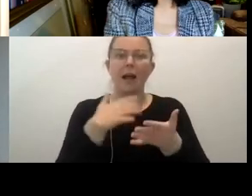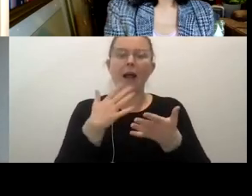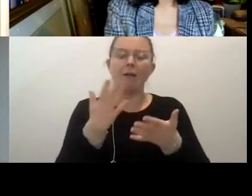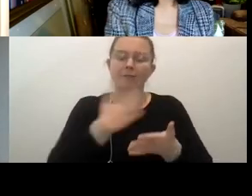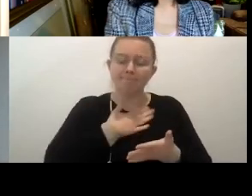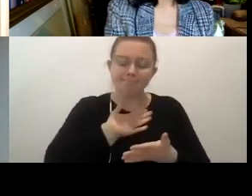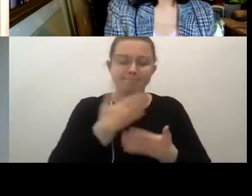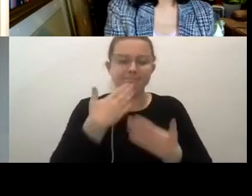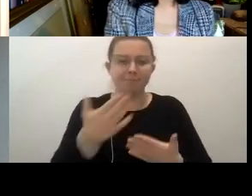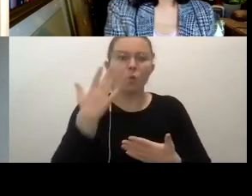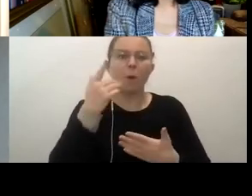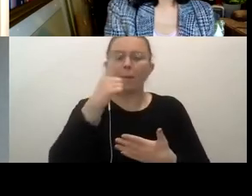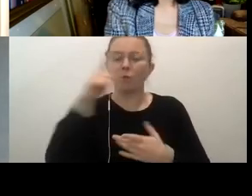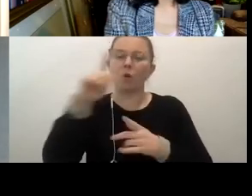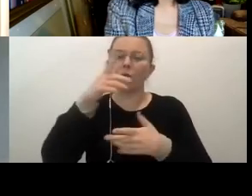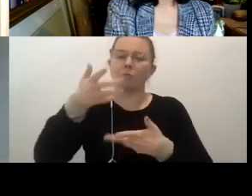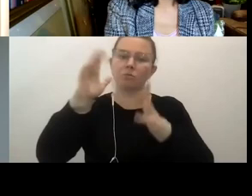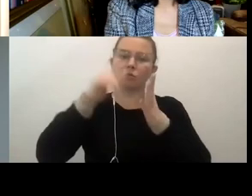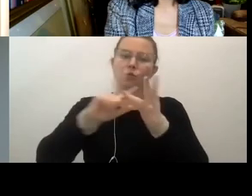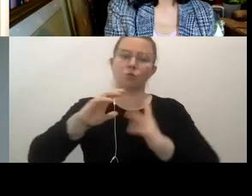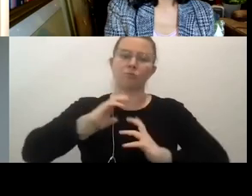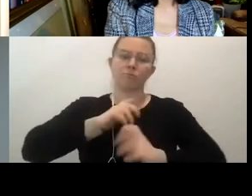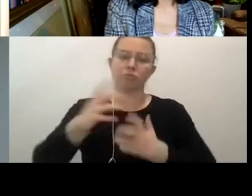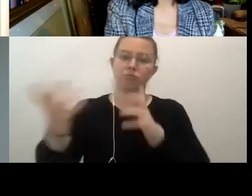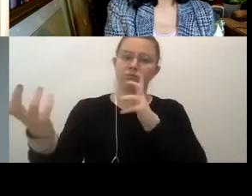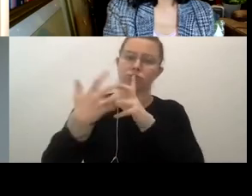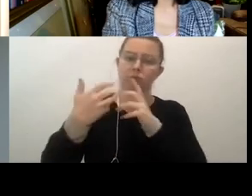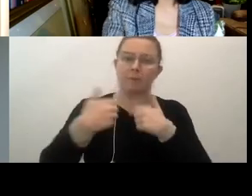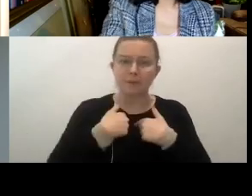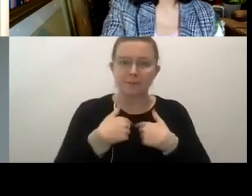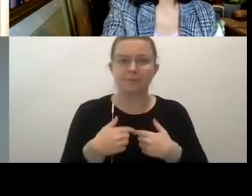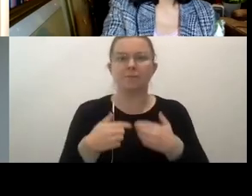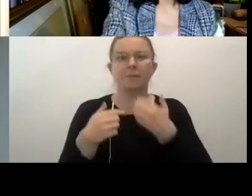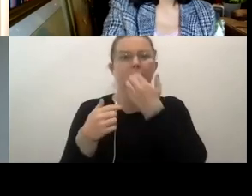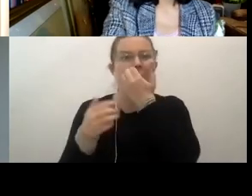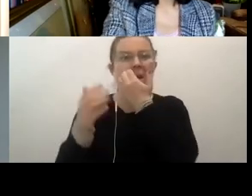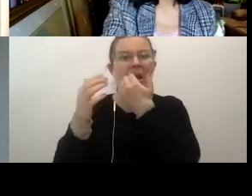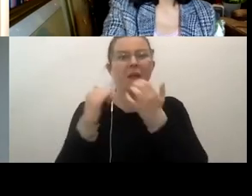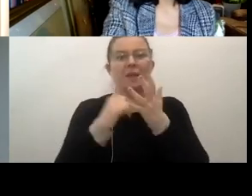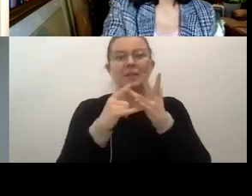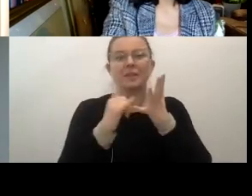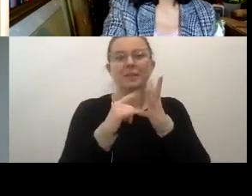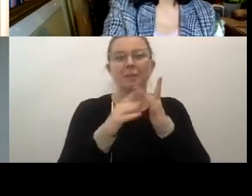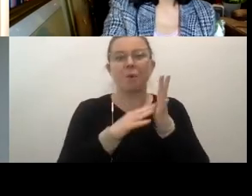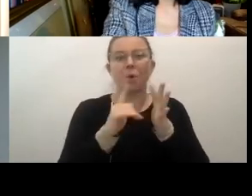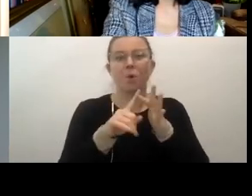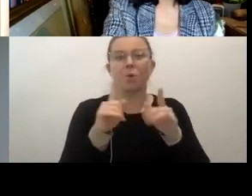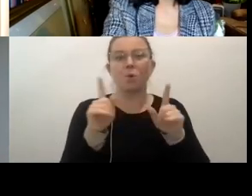to adjust and be accommodating and to that, Simone also says "society needs to see that